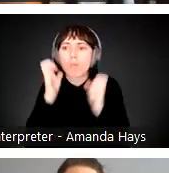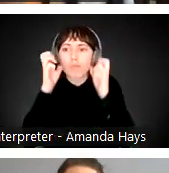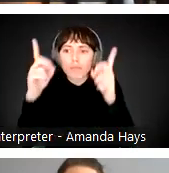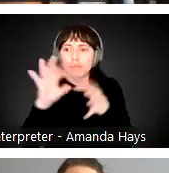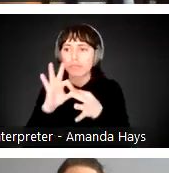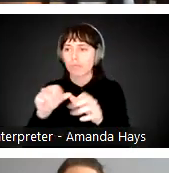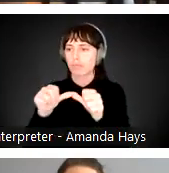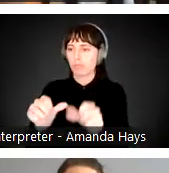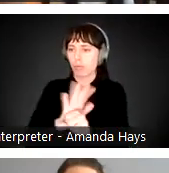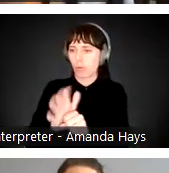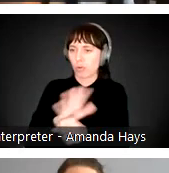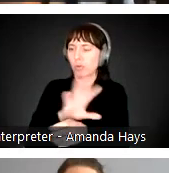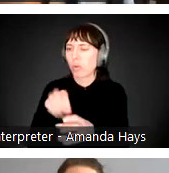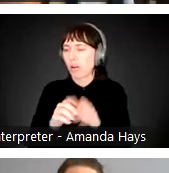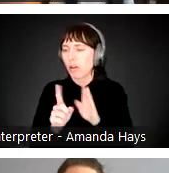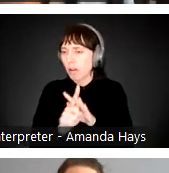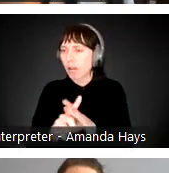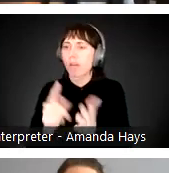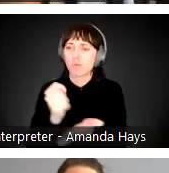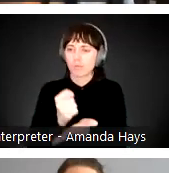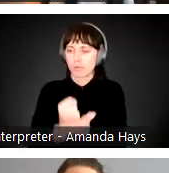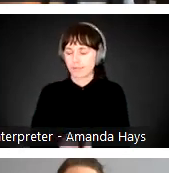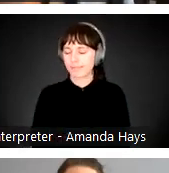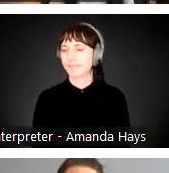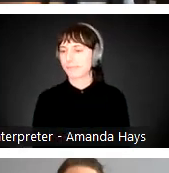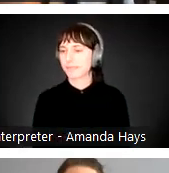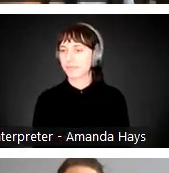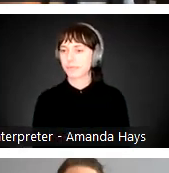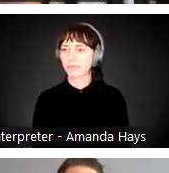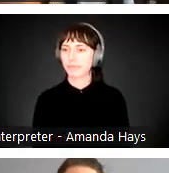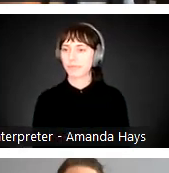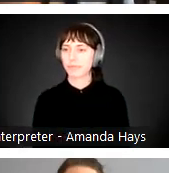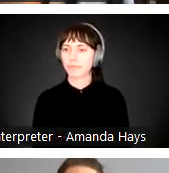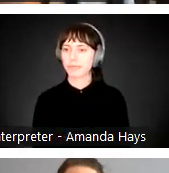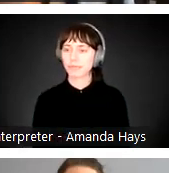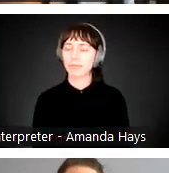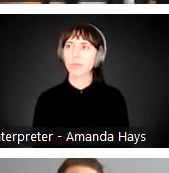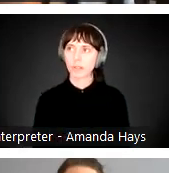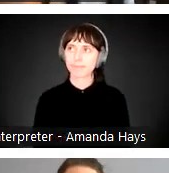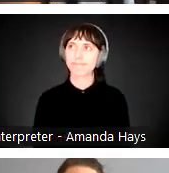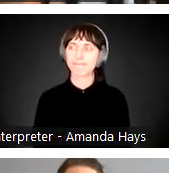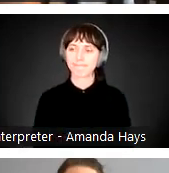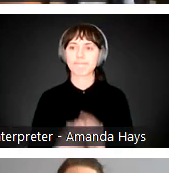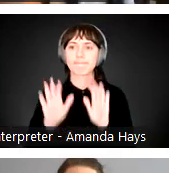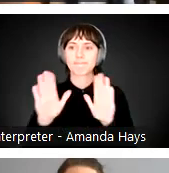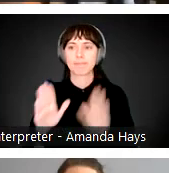symptoms and possible treatments? Such a great question. And this is such